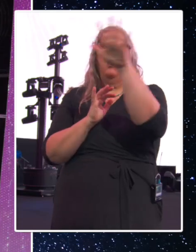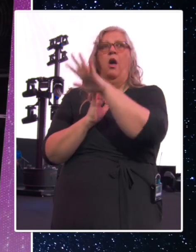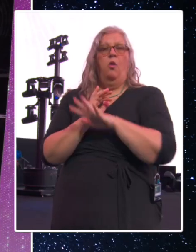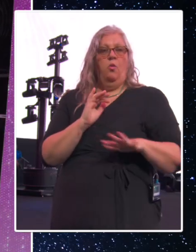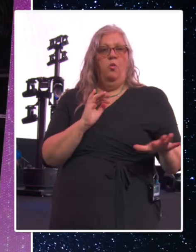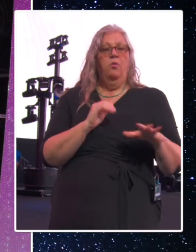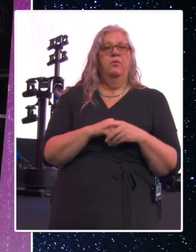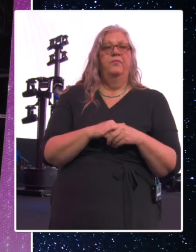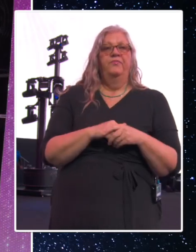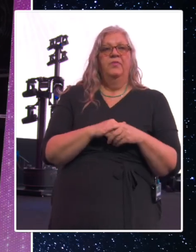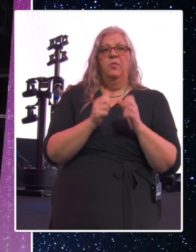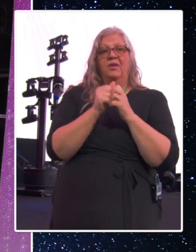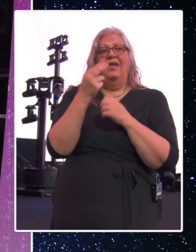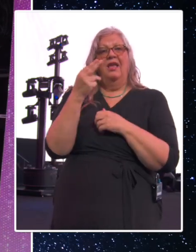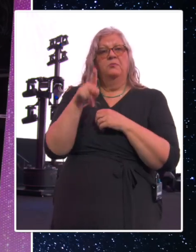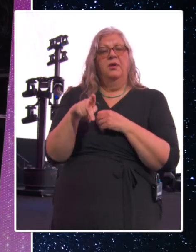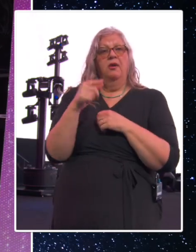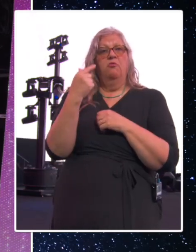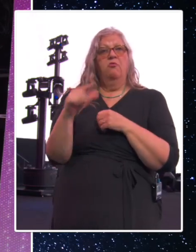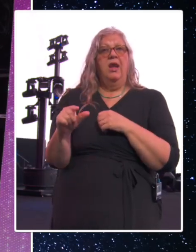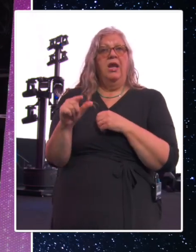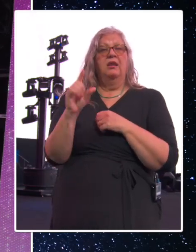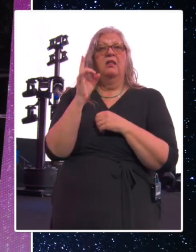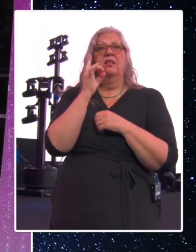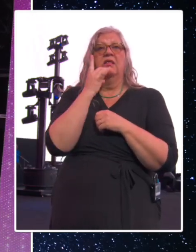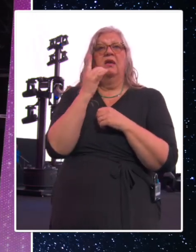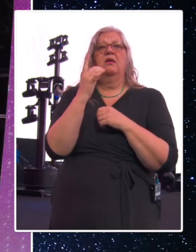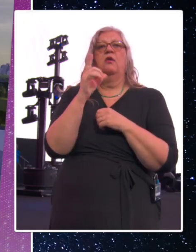And with our HPE GreenLake Cloud and AI solutions,